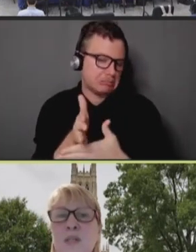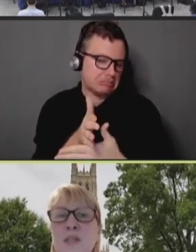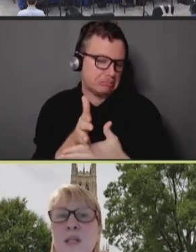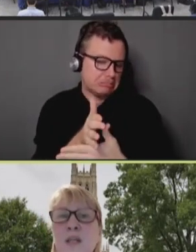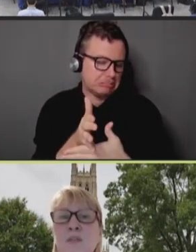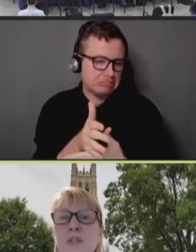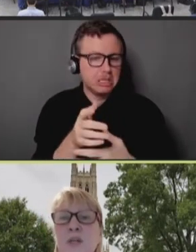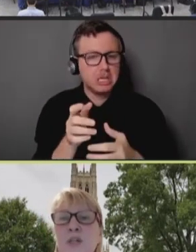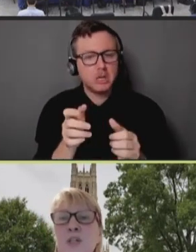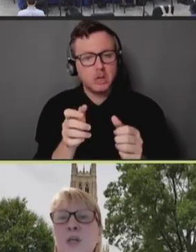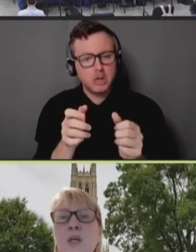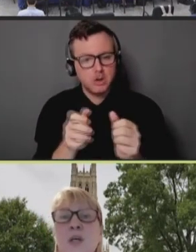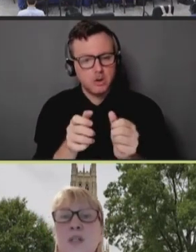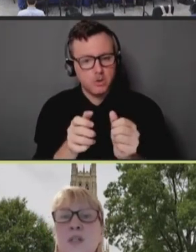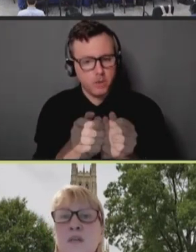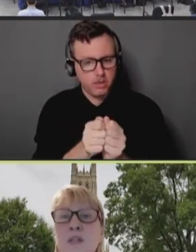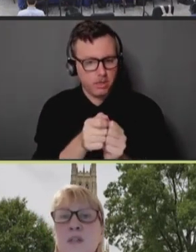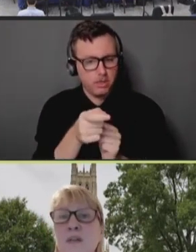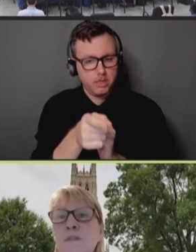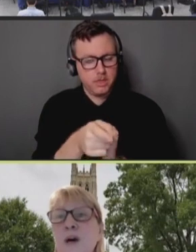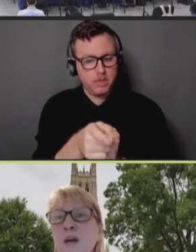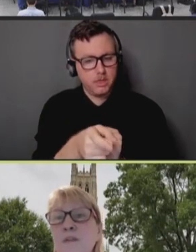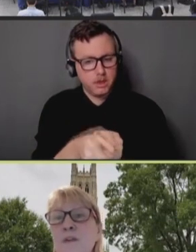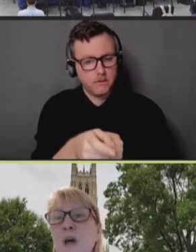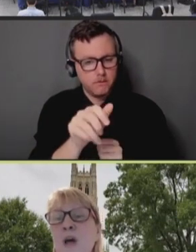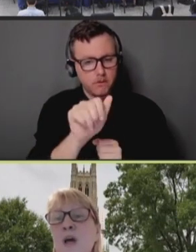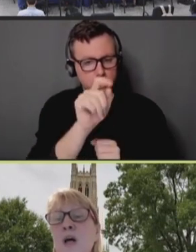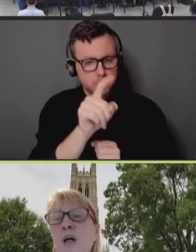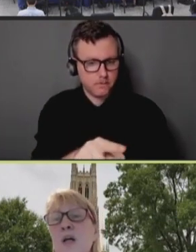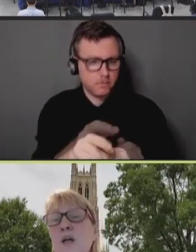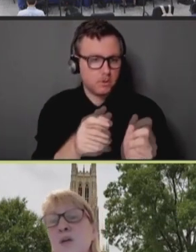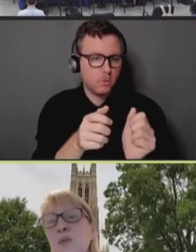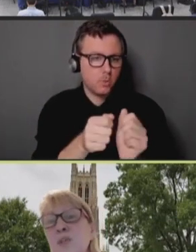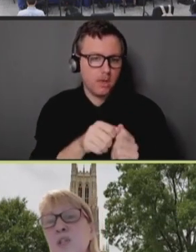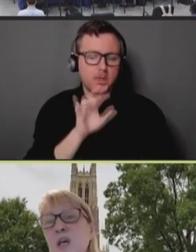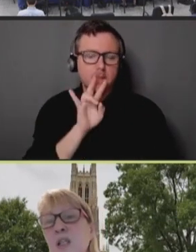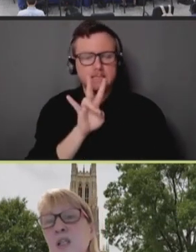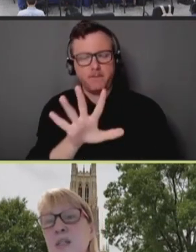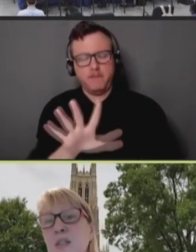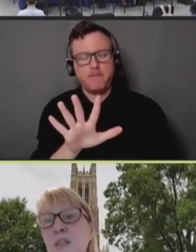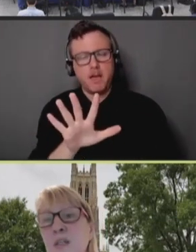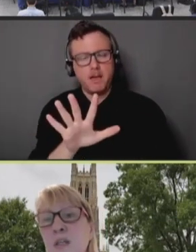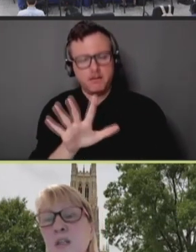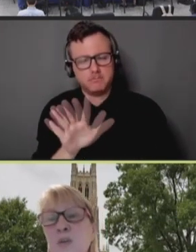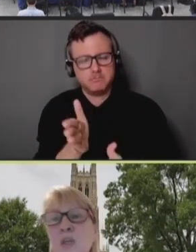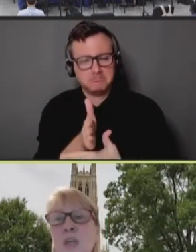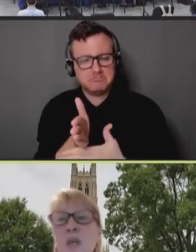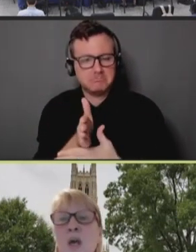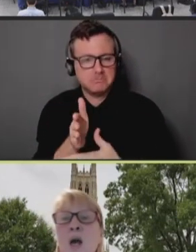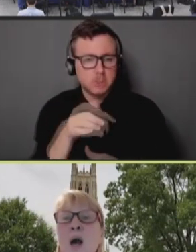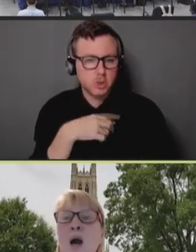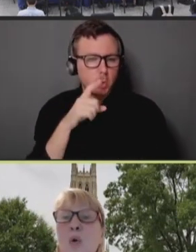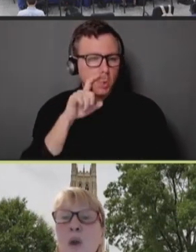onset after age 75 which is highlighted in yellow here.